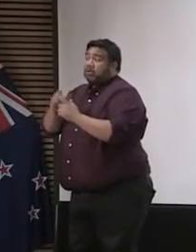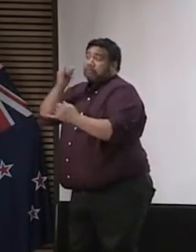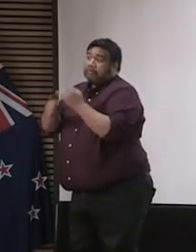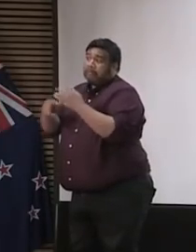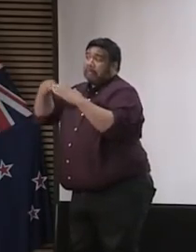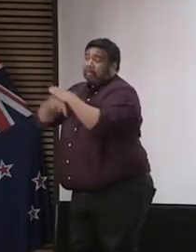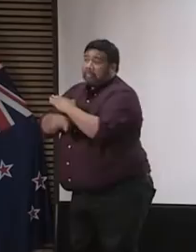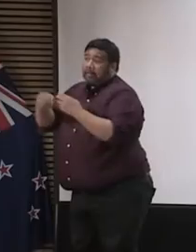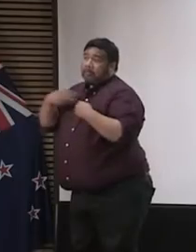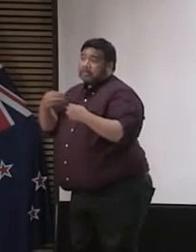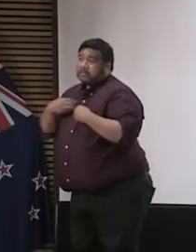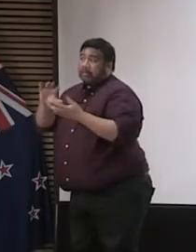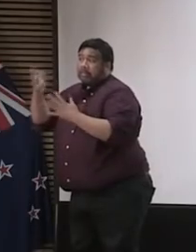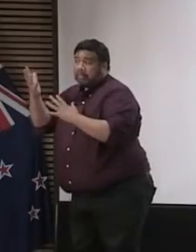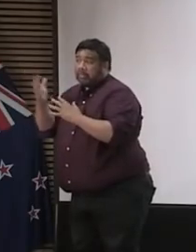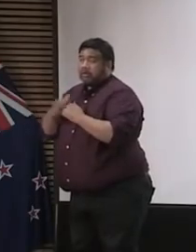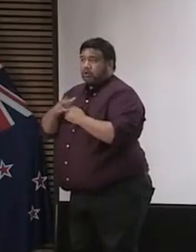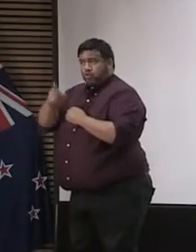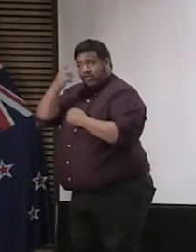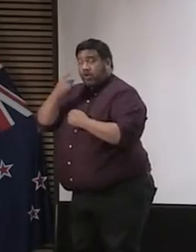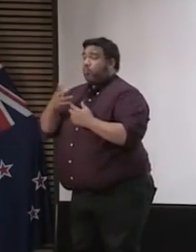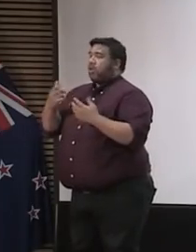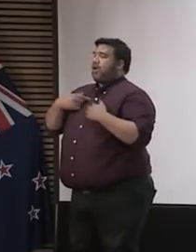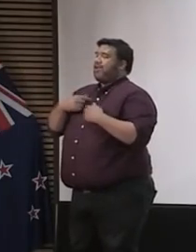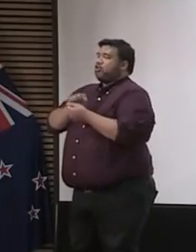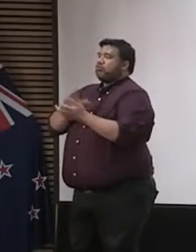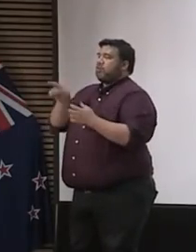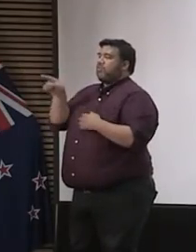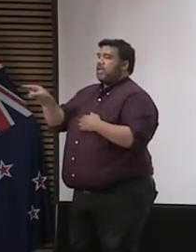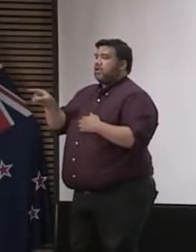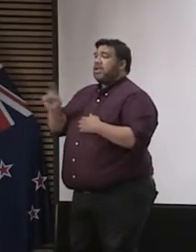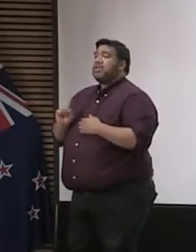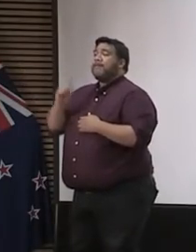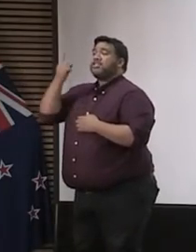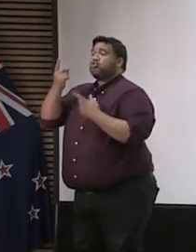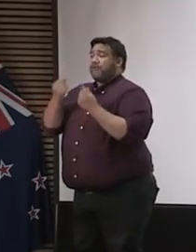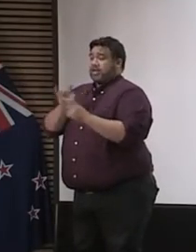I disagreewith those comments and theMinister for Finance did as heappeared at the time as well. Right down the back.